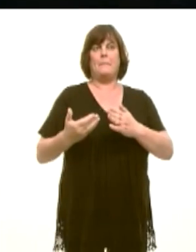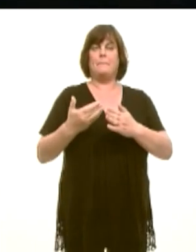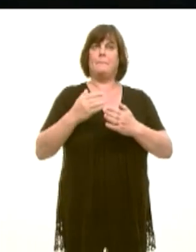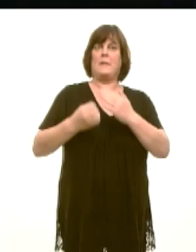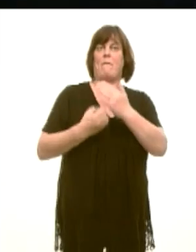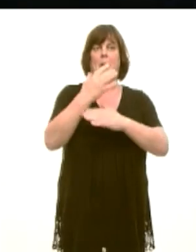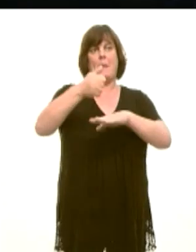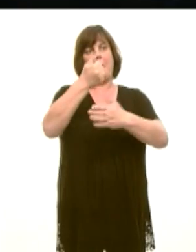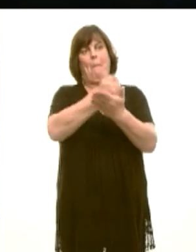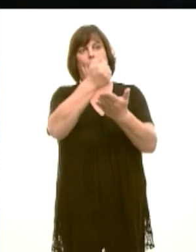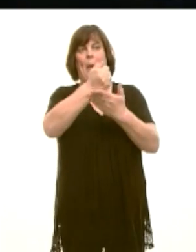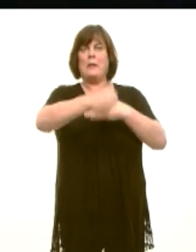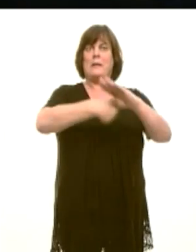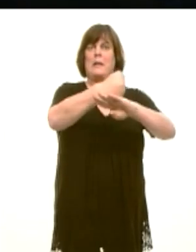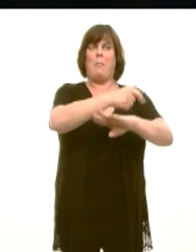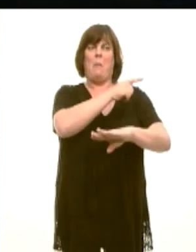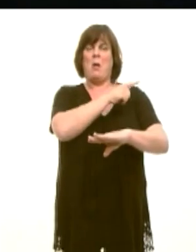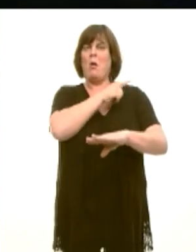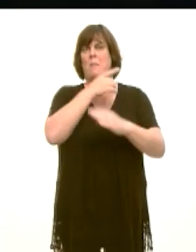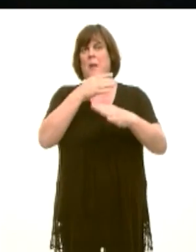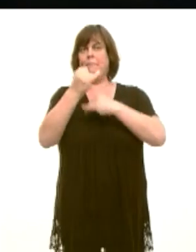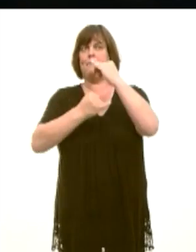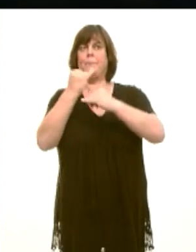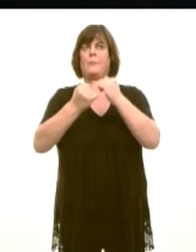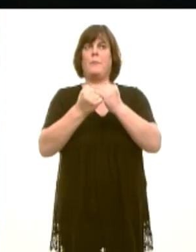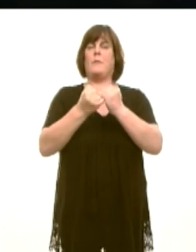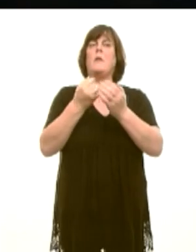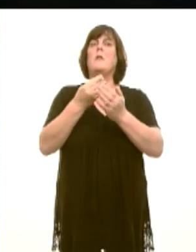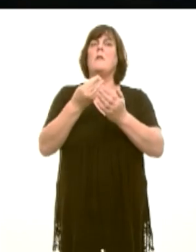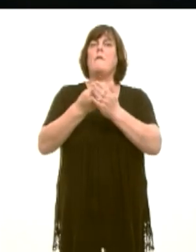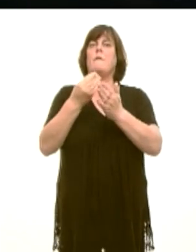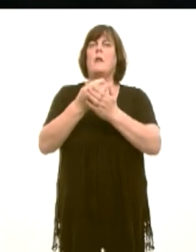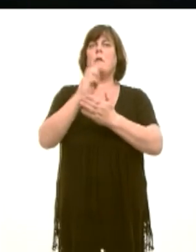for purpose. Iím sure youíll be aware of Welsh Conservative proposals for Invest Wales.